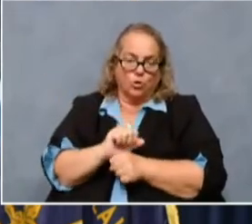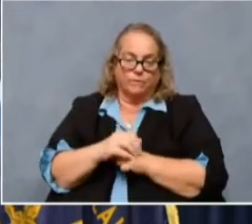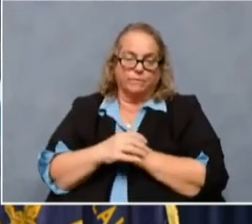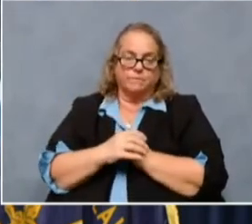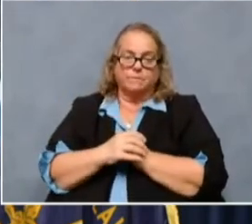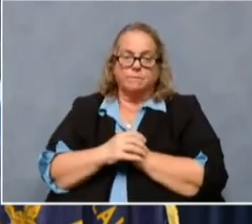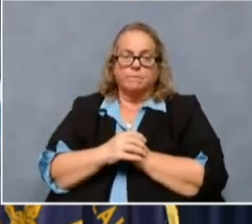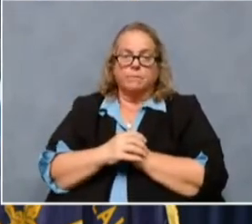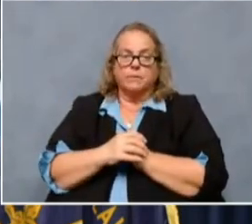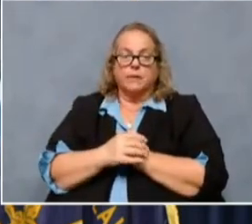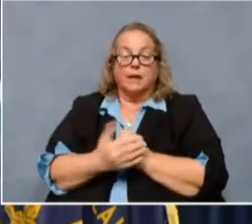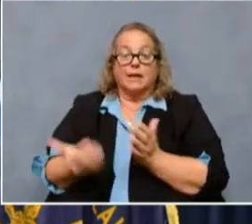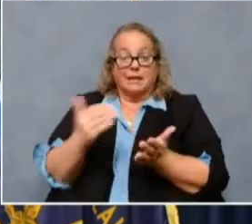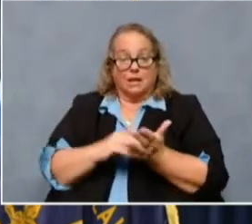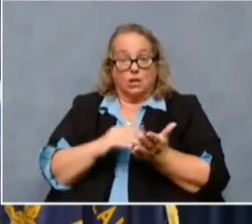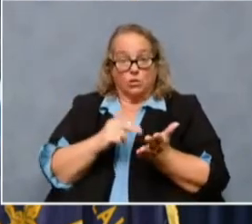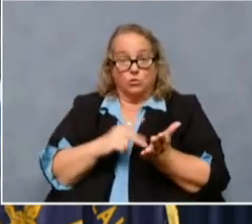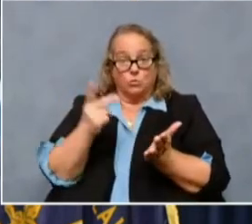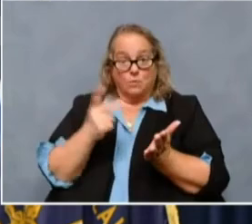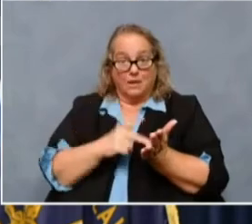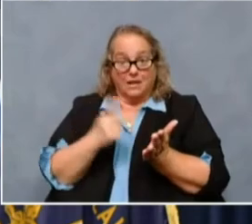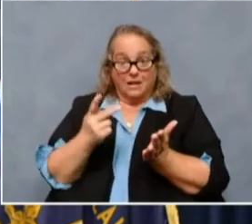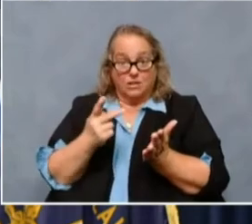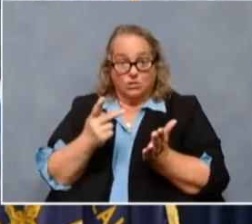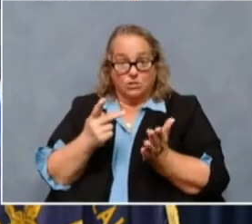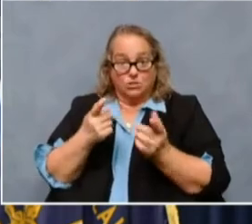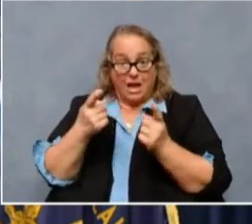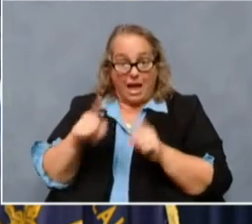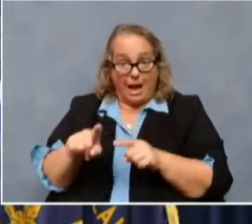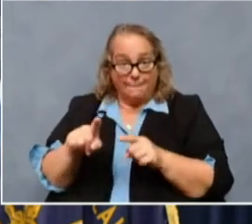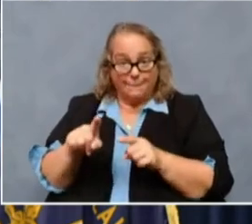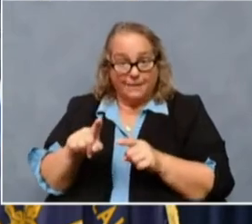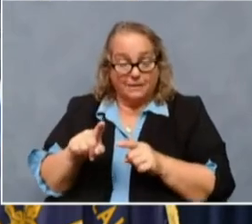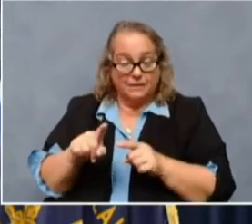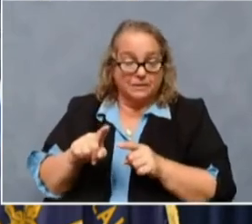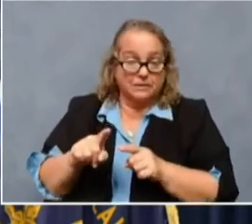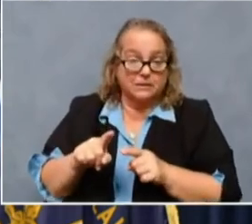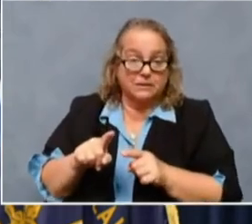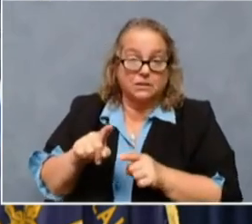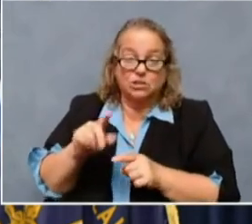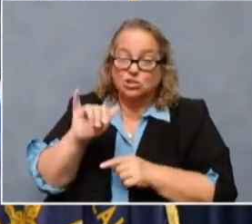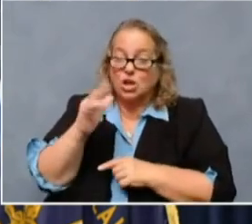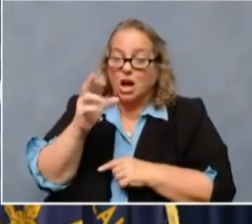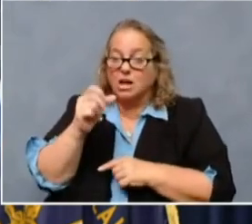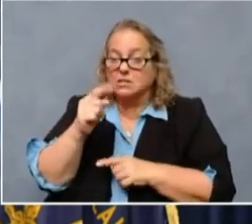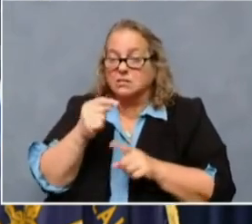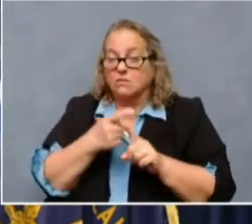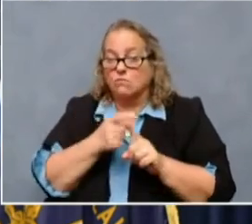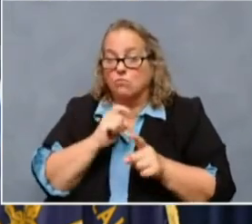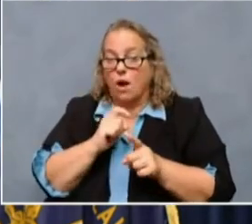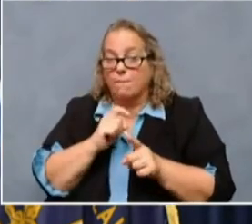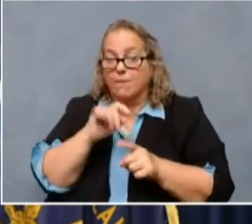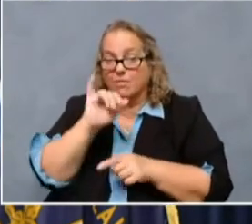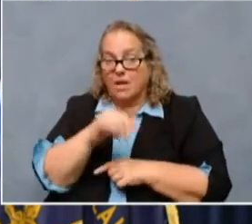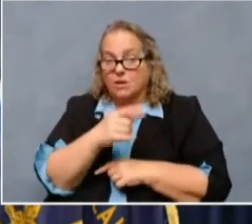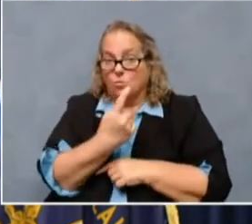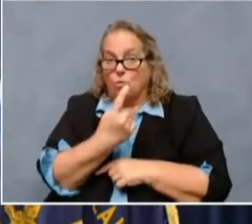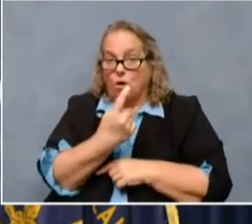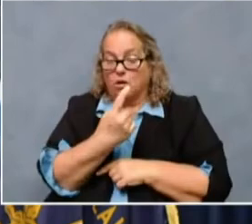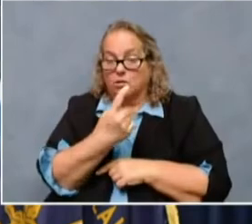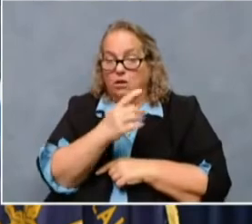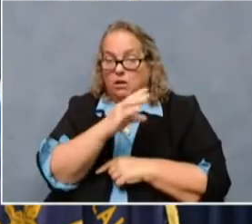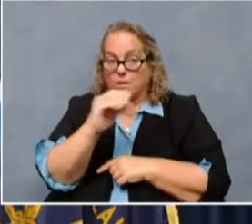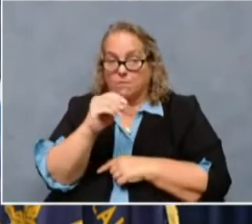duplications occurred. Um, just from that one um, group and we believe that